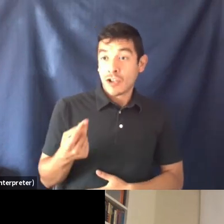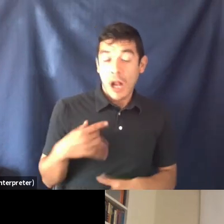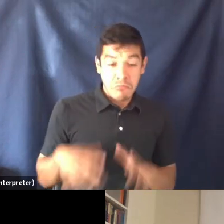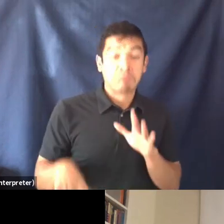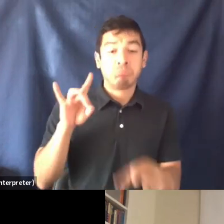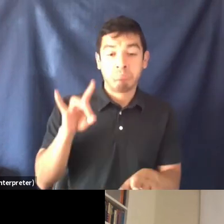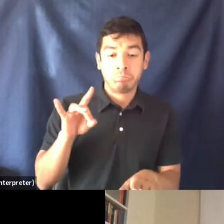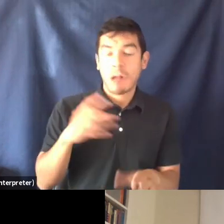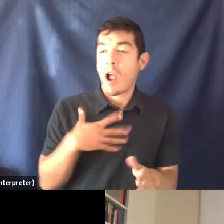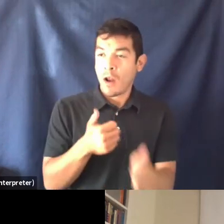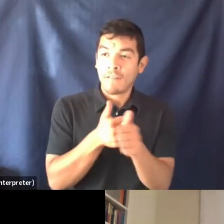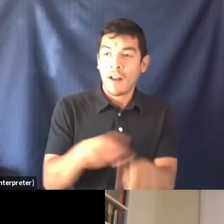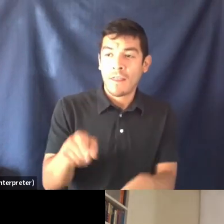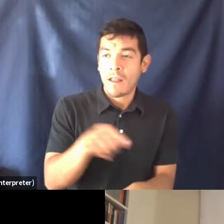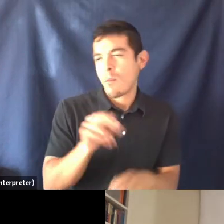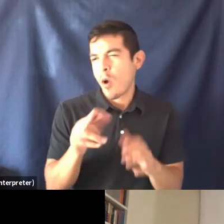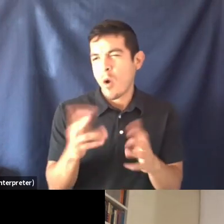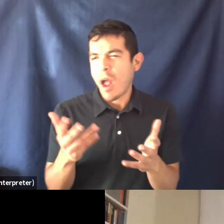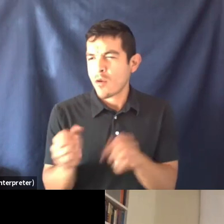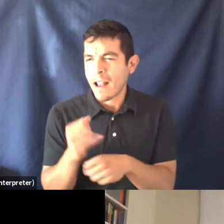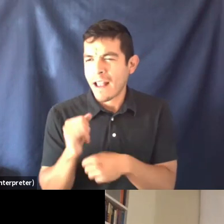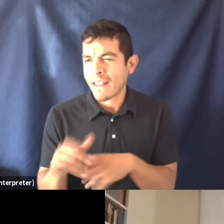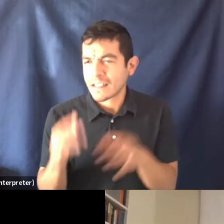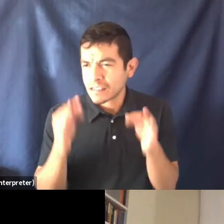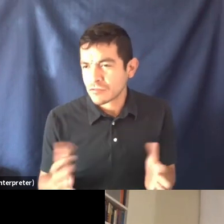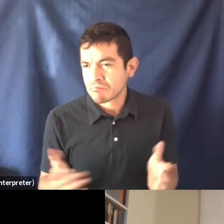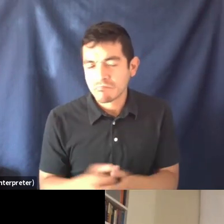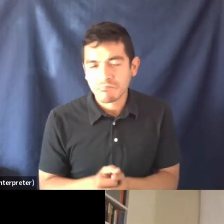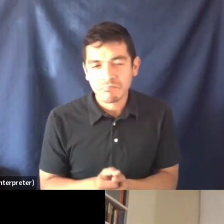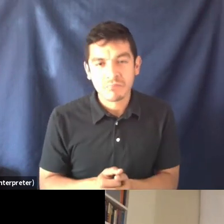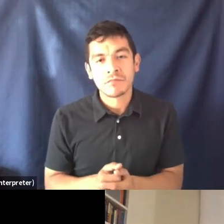How did you come? How did you make that call? Yeah, I think it was so one of the problems